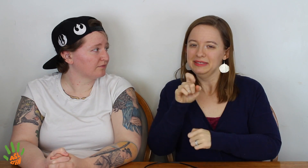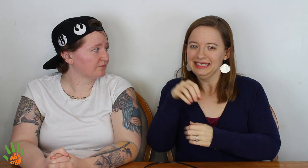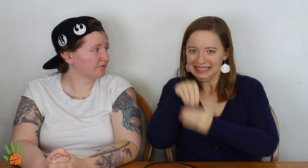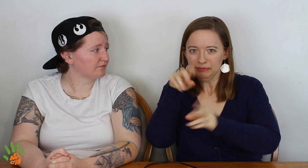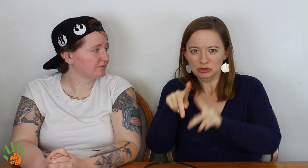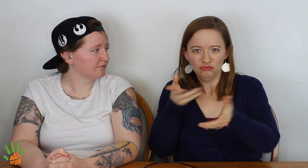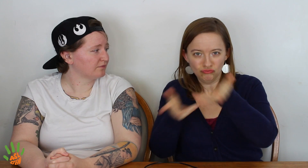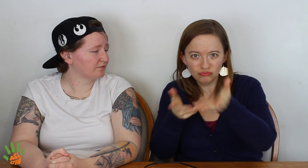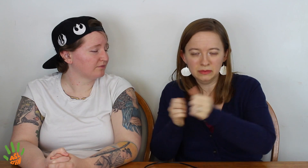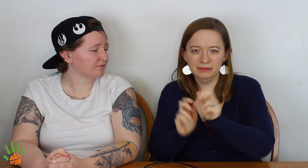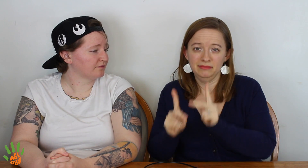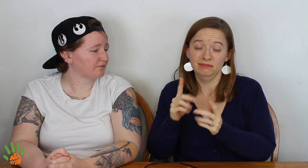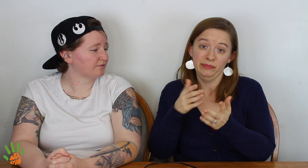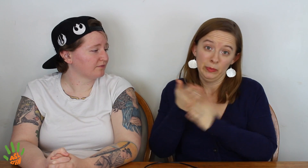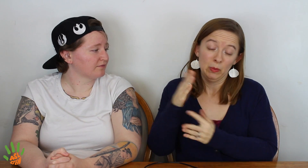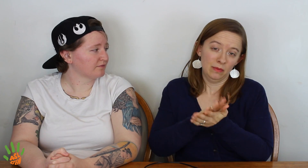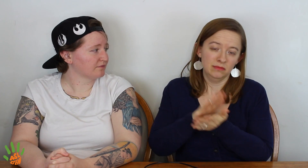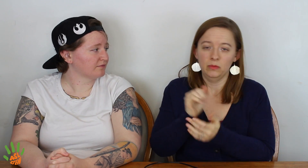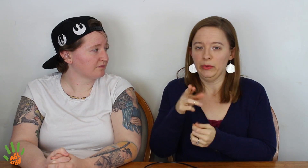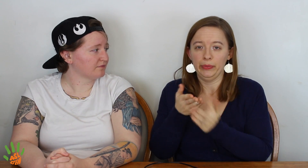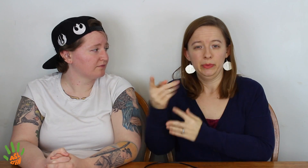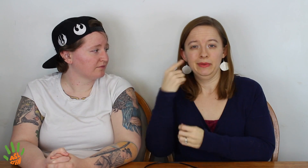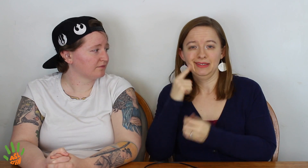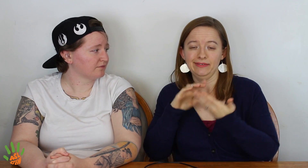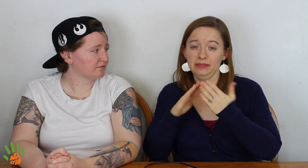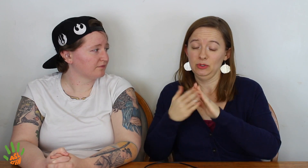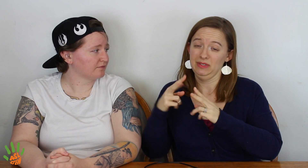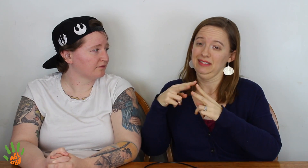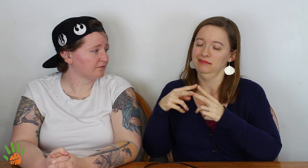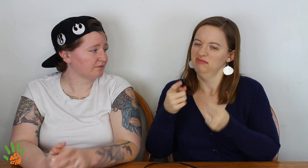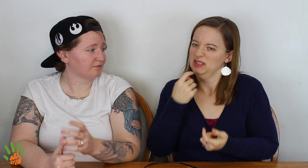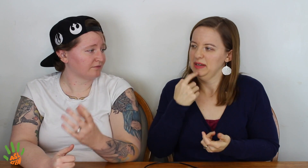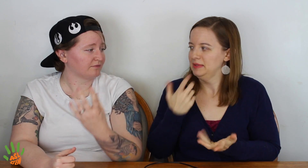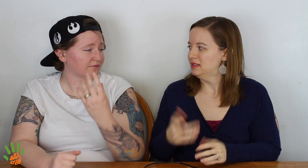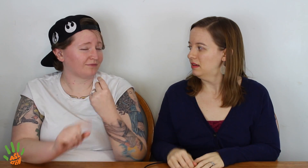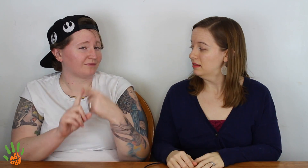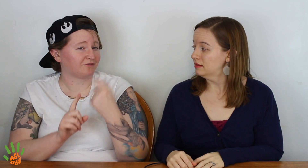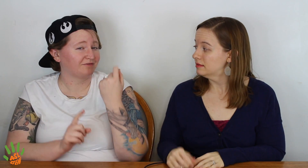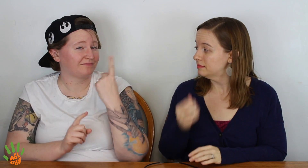and you really need in person contact either through school or the Deaf community. So I would say that.